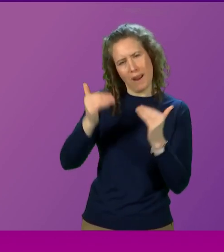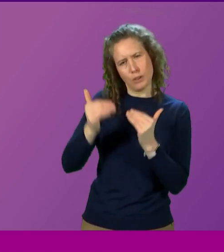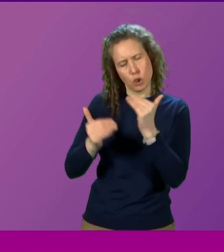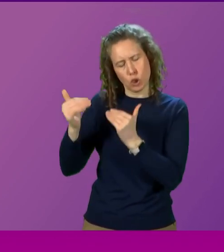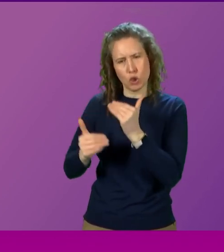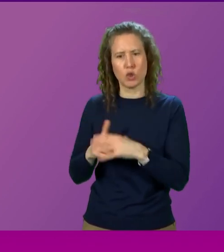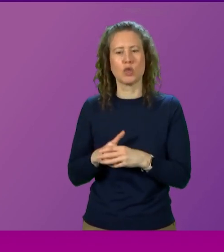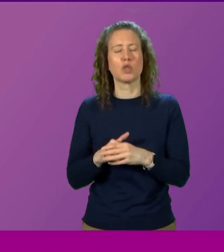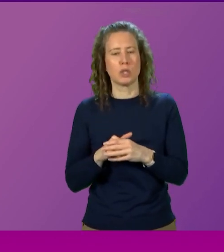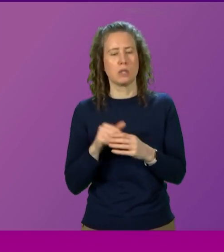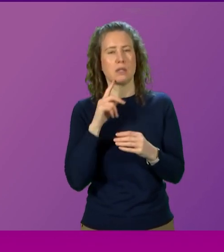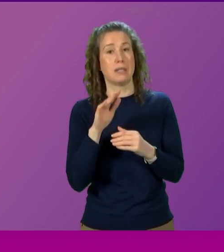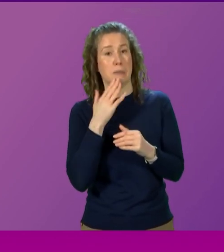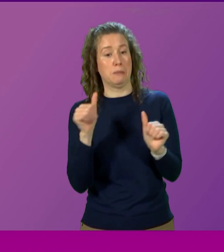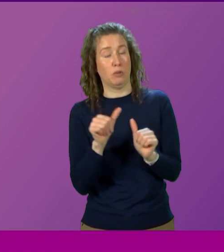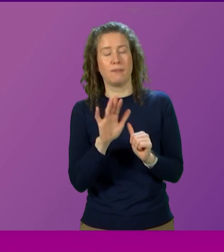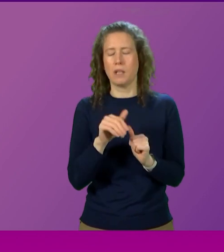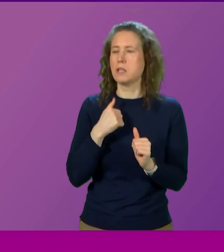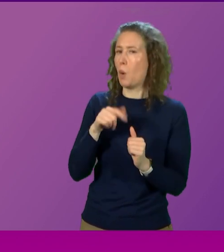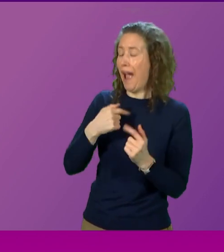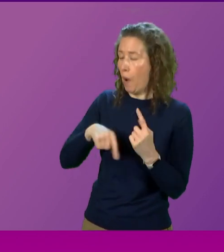Our record shows our commitment to teachers.